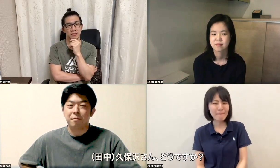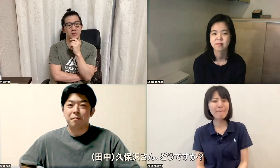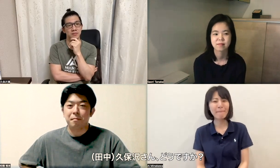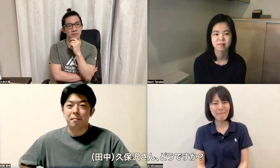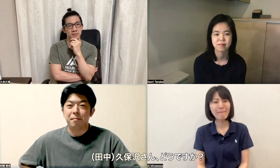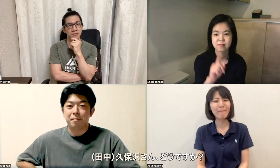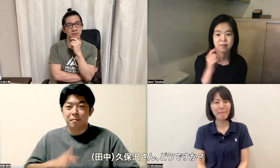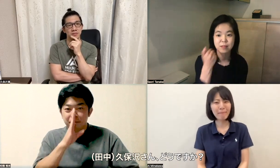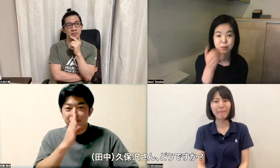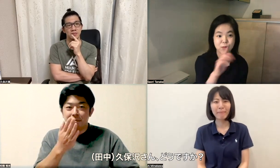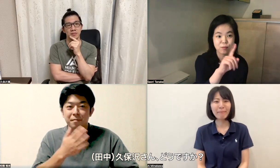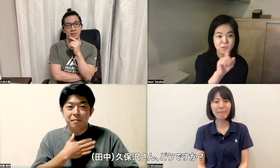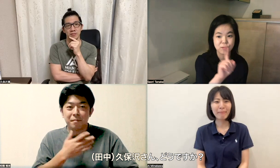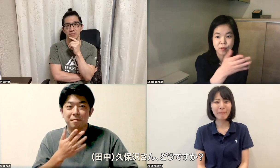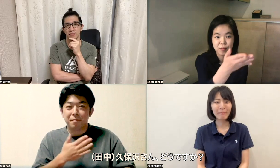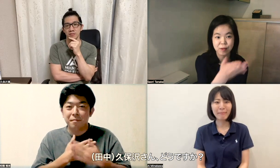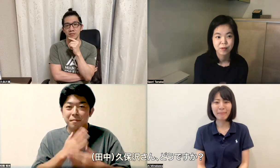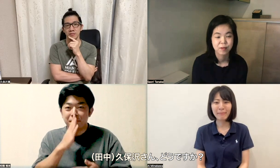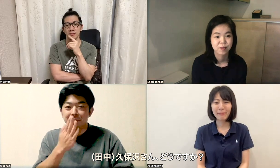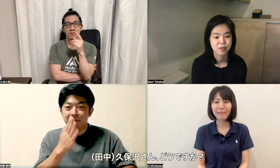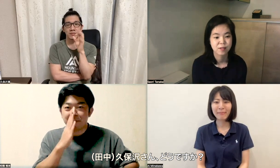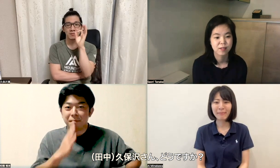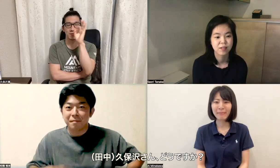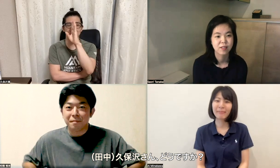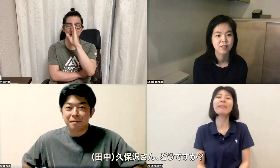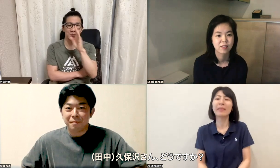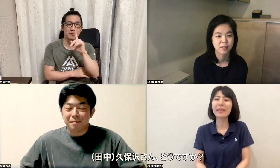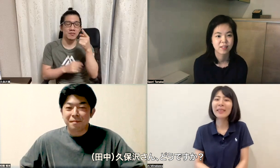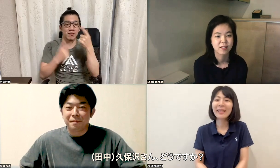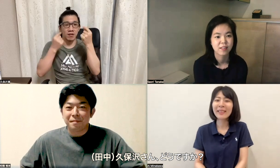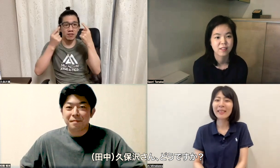(ST) Kubosawa-san, any question? (YK) When you first attended a class at Gallaudet,